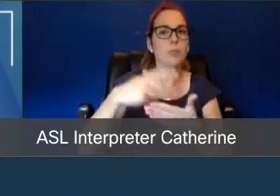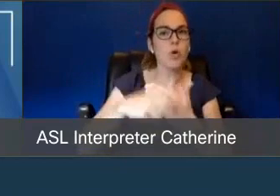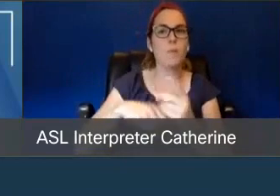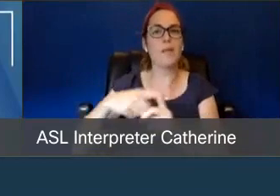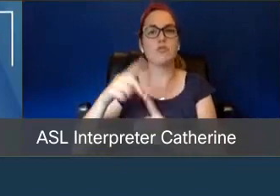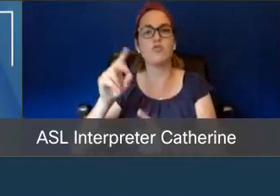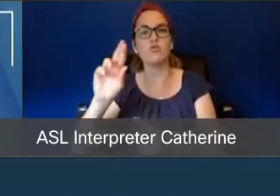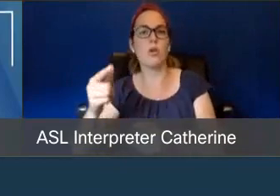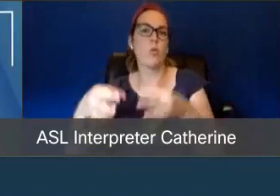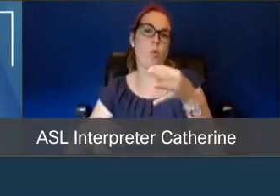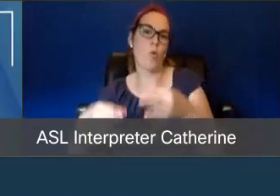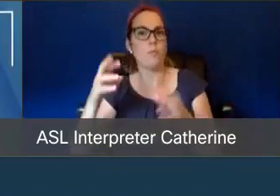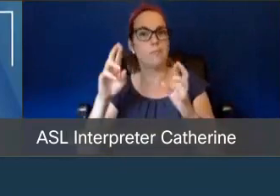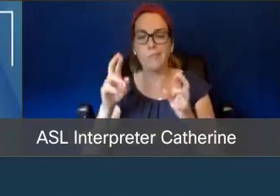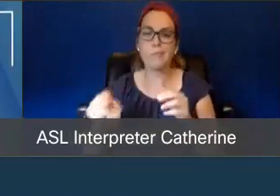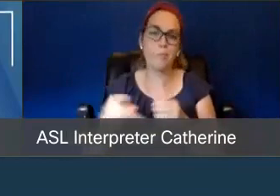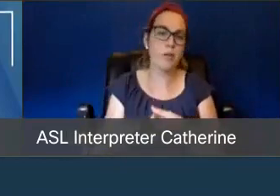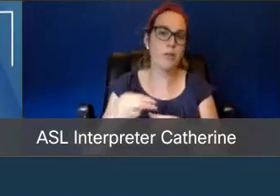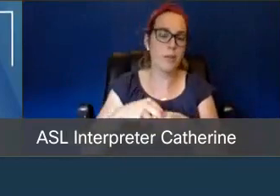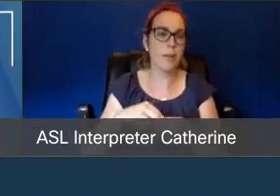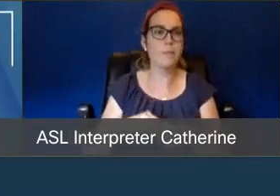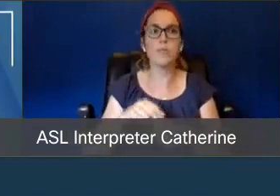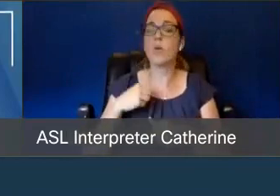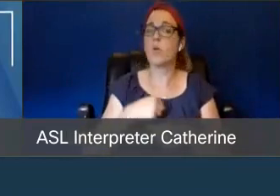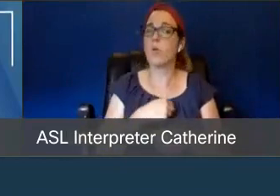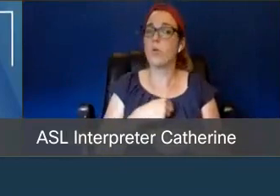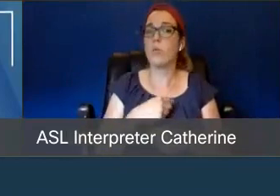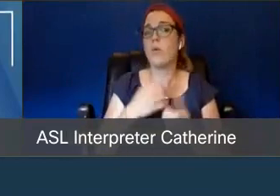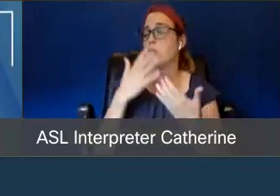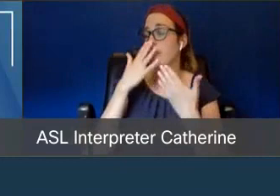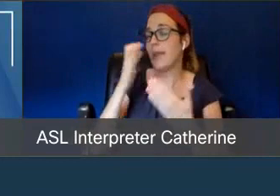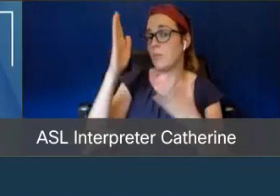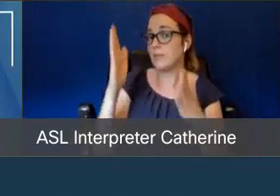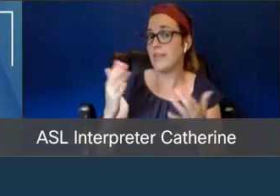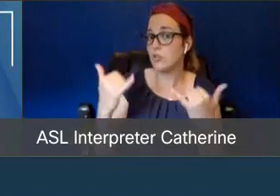with two experts in the criminal justice field. I wanna thank our presenters today, Dr. Doug Marlowe